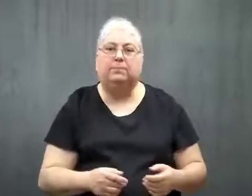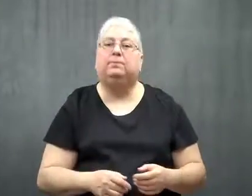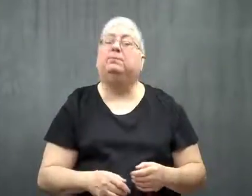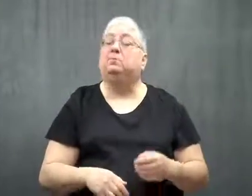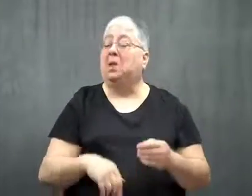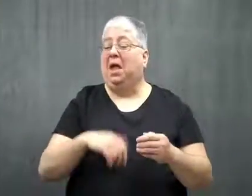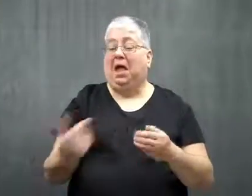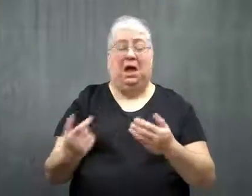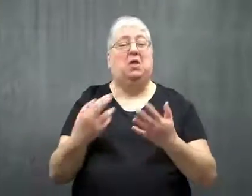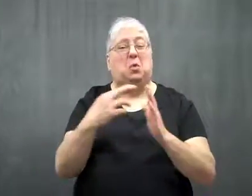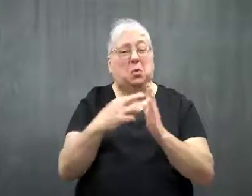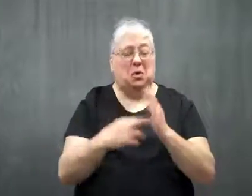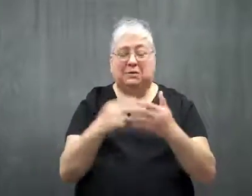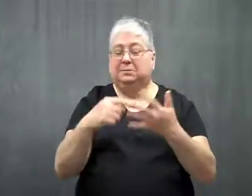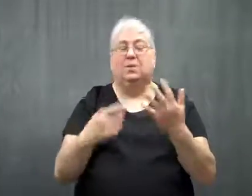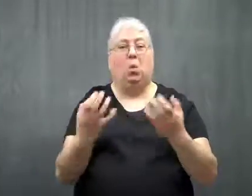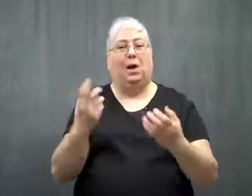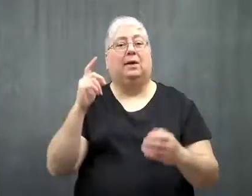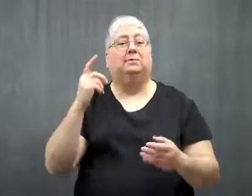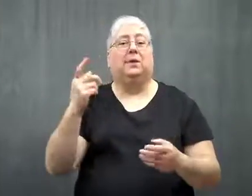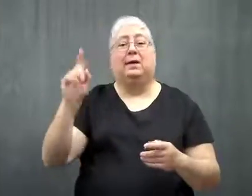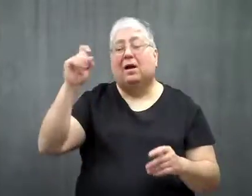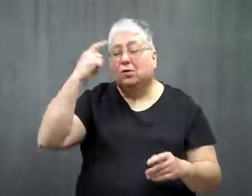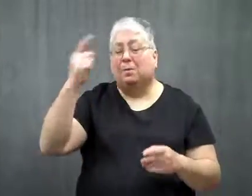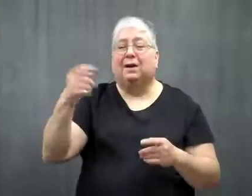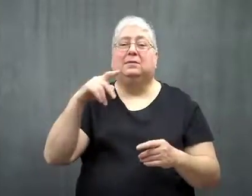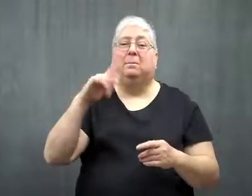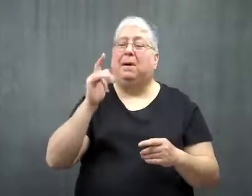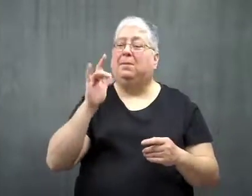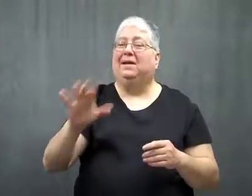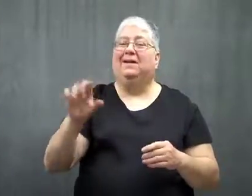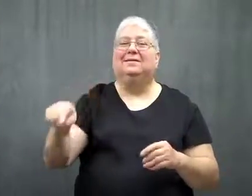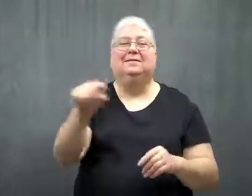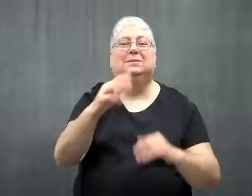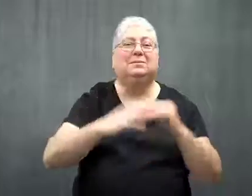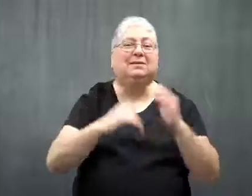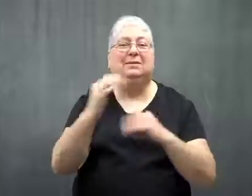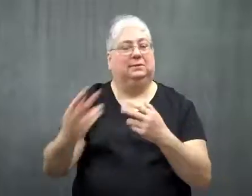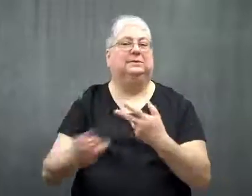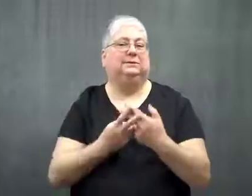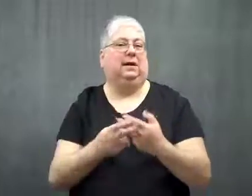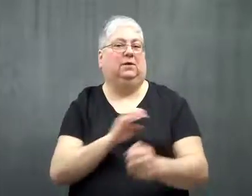Other rules in the law require federal and public buildings to save energy.